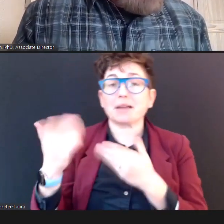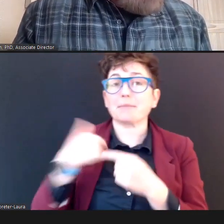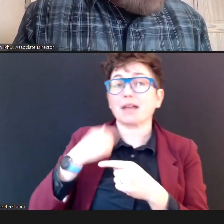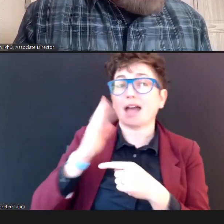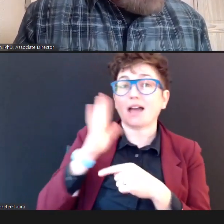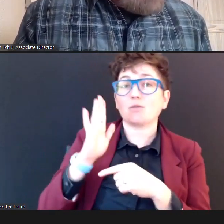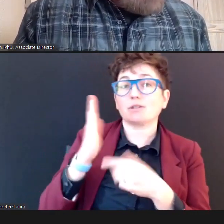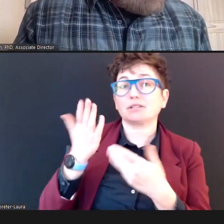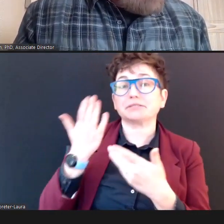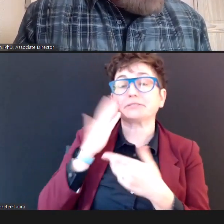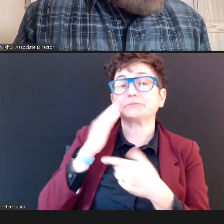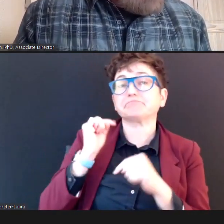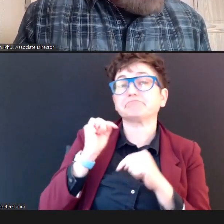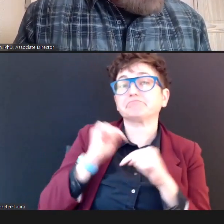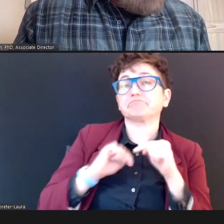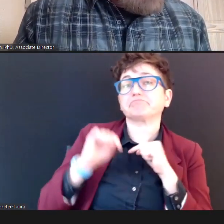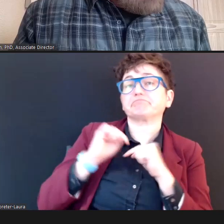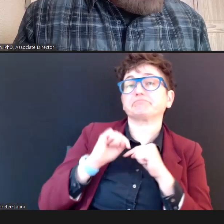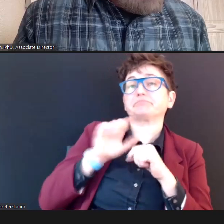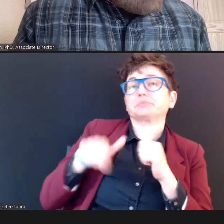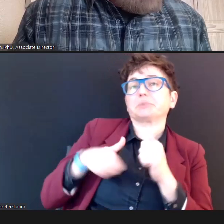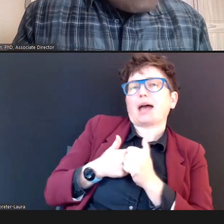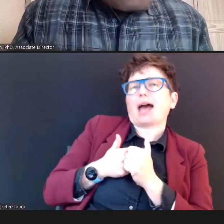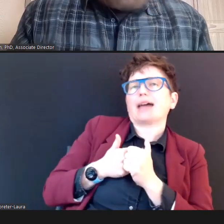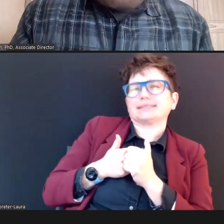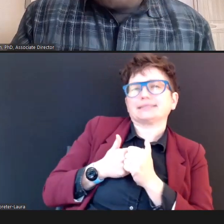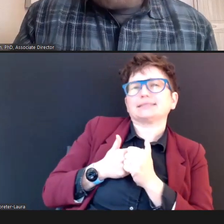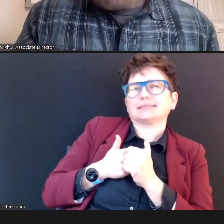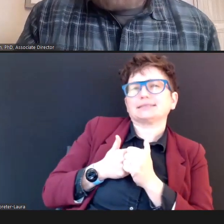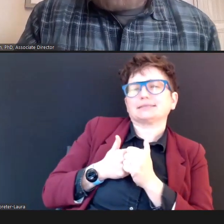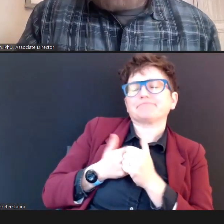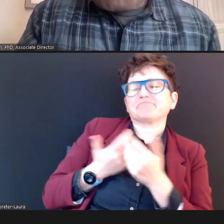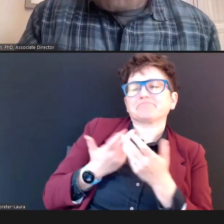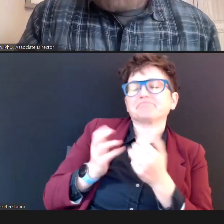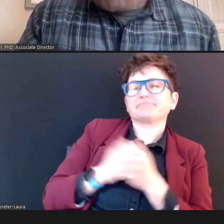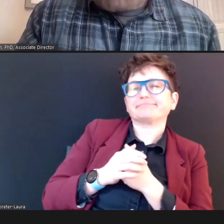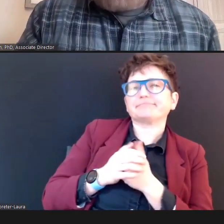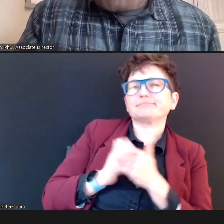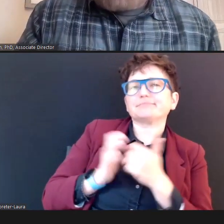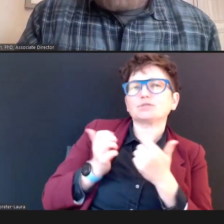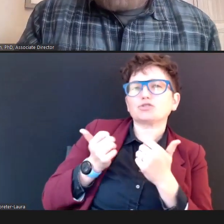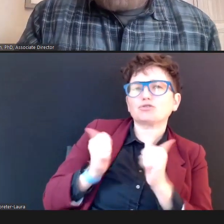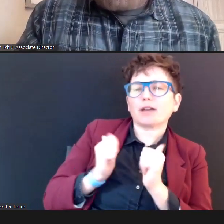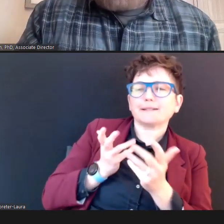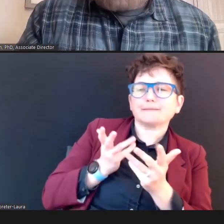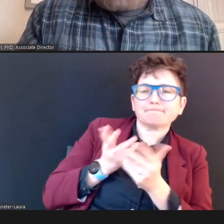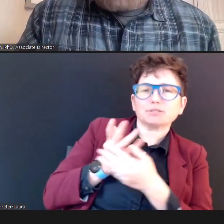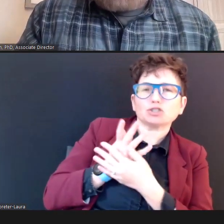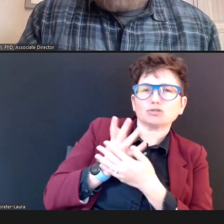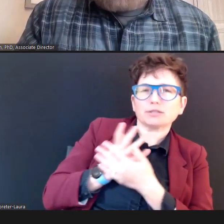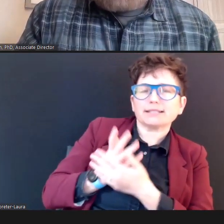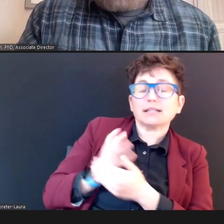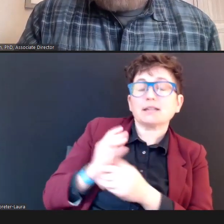sight from and kind of behind um and uh